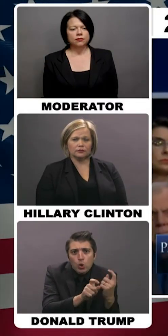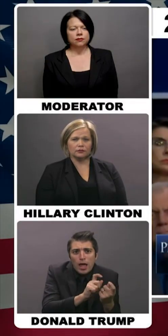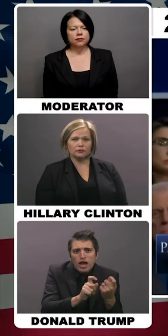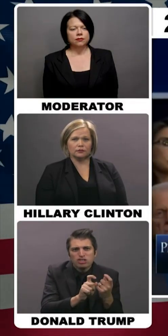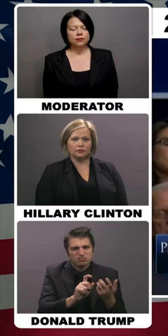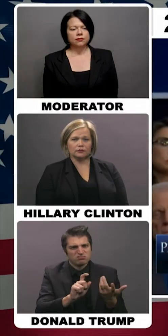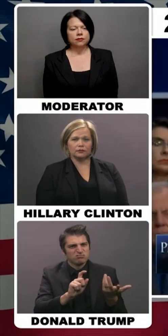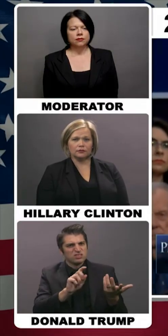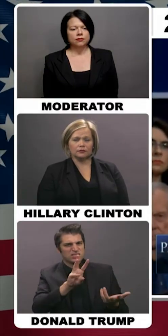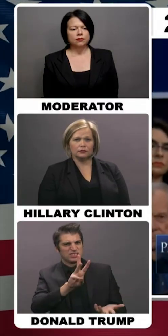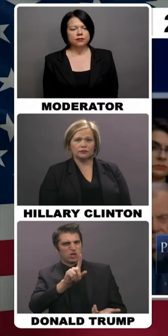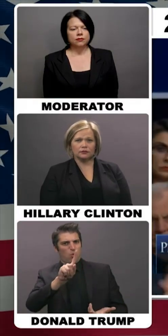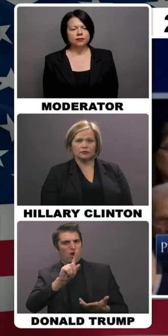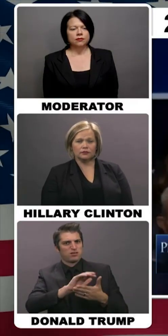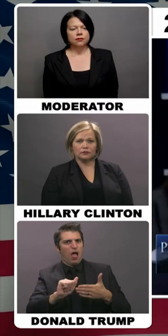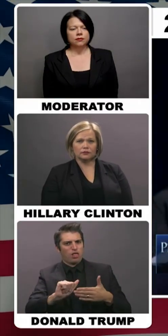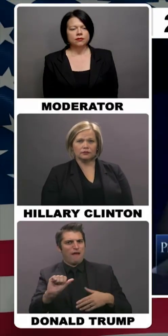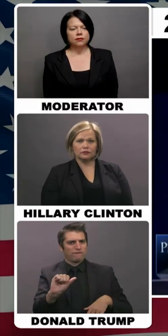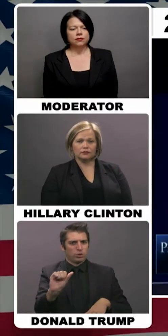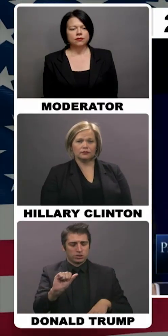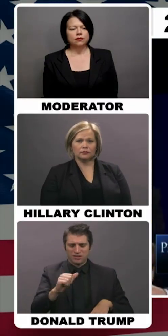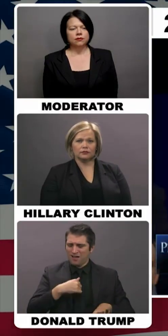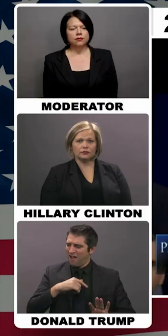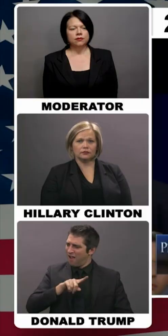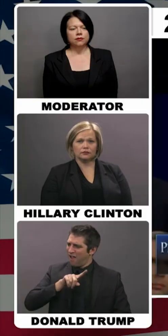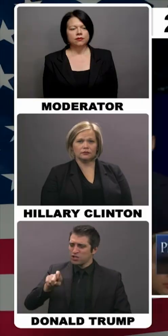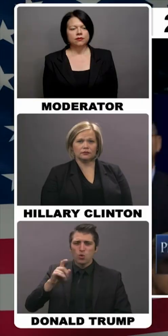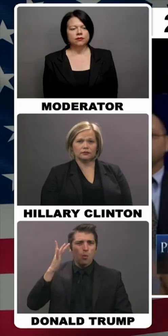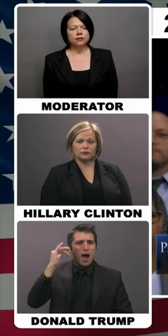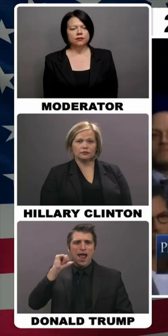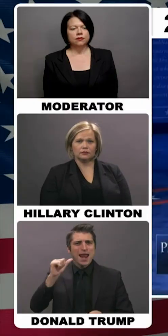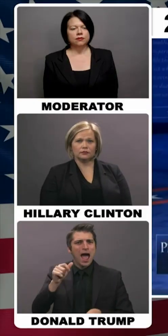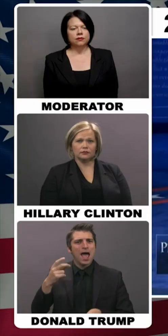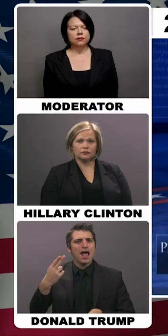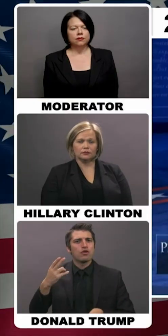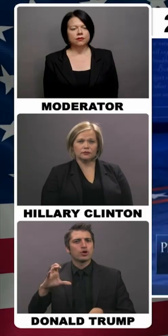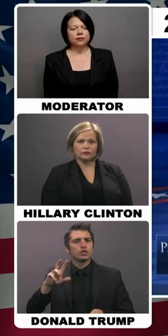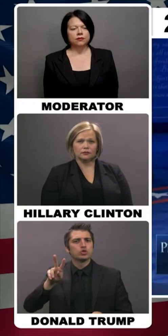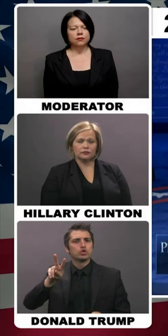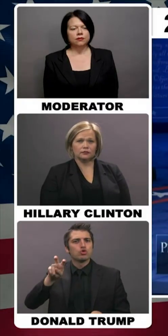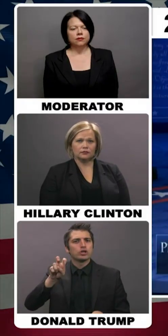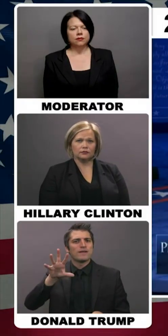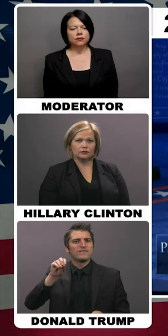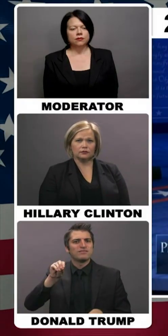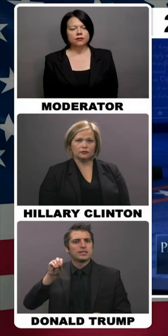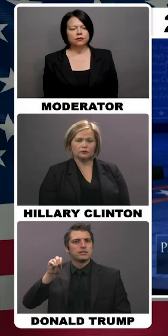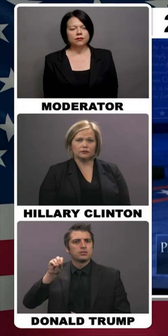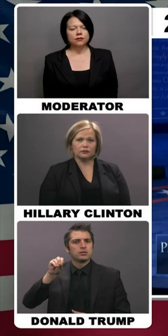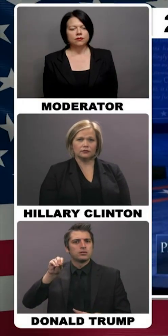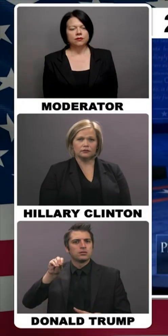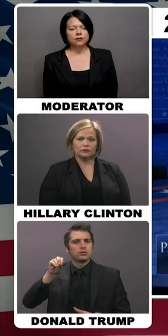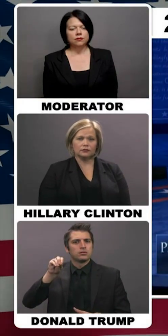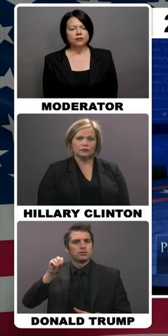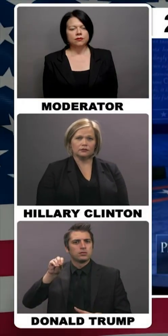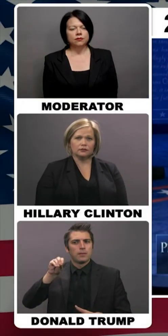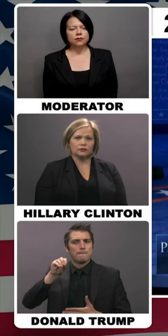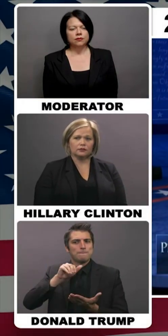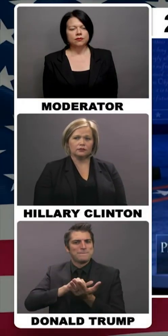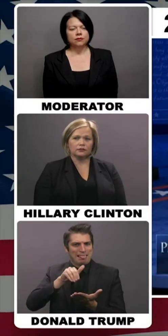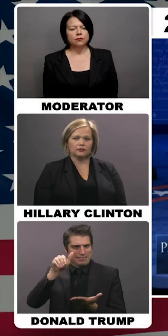why doesn't she made $250 million by being an office? She used the power of her office to make a lot of money.